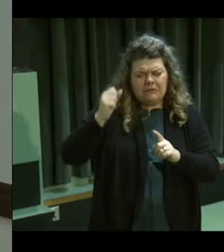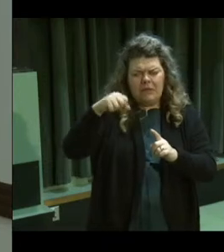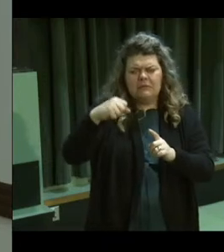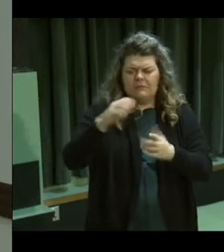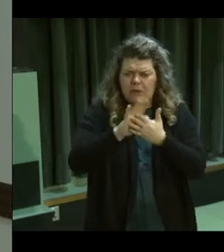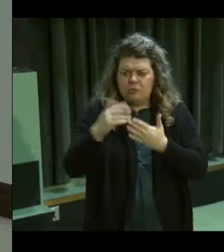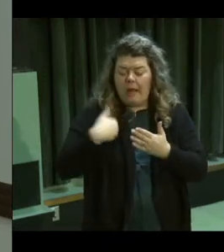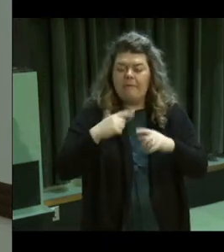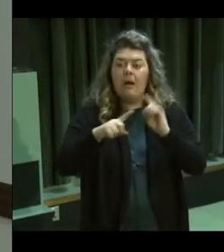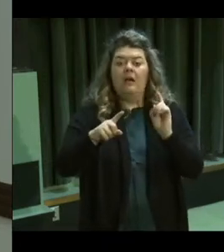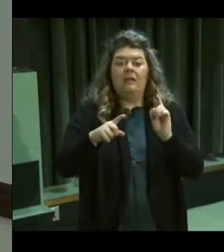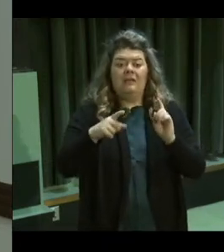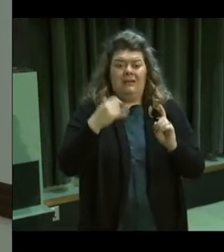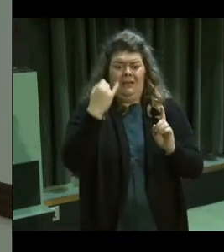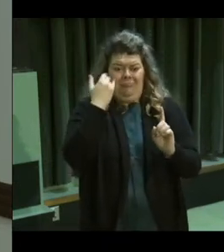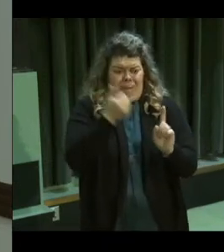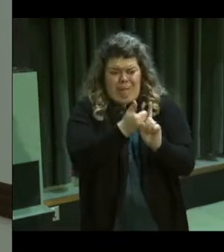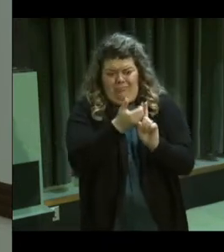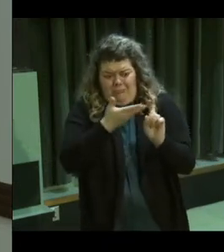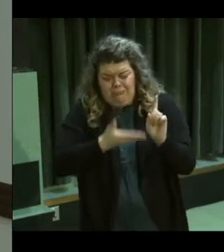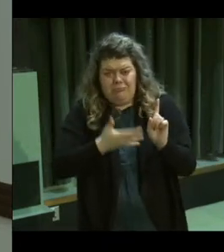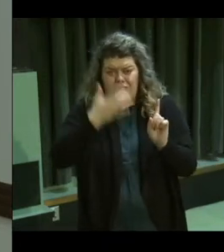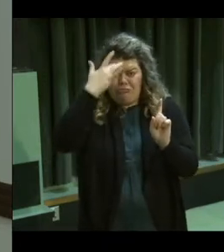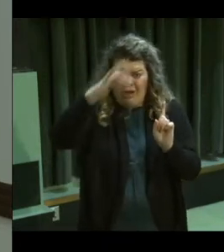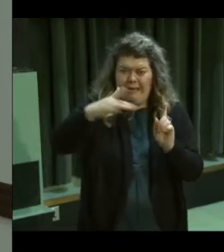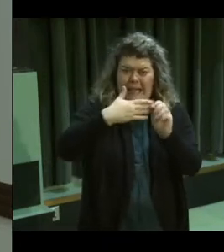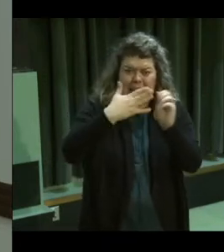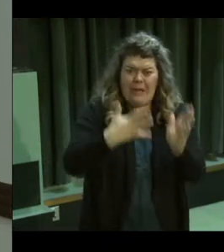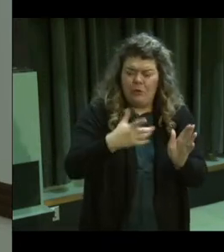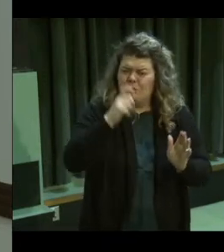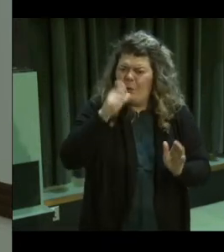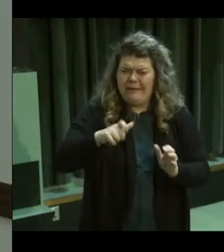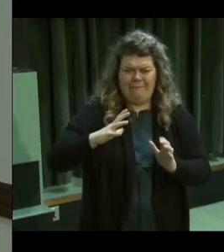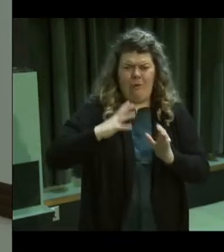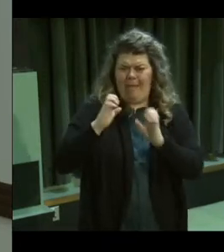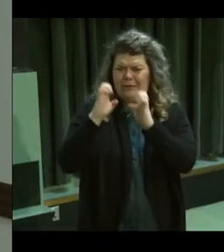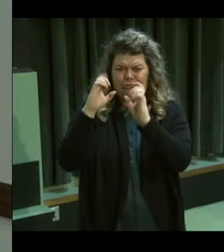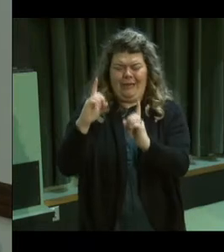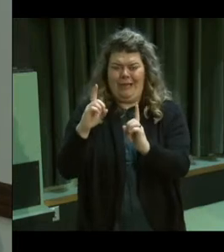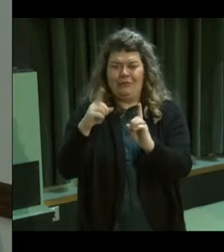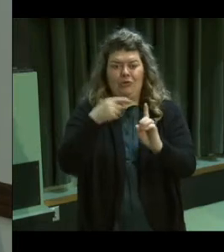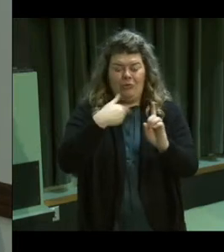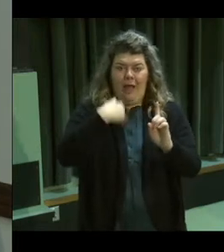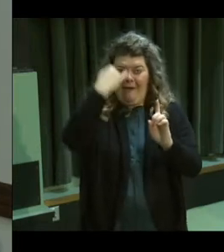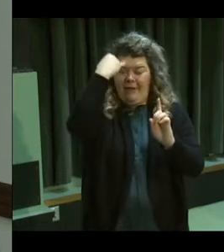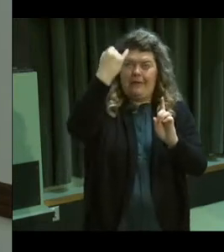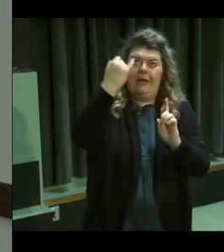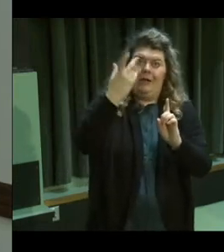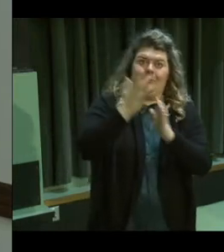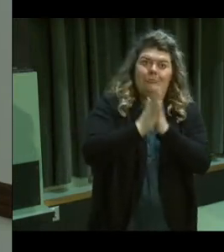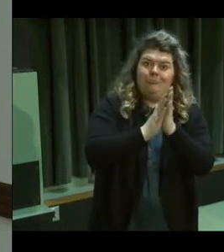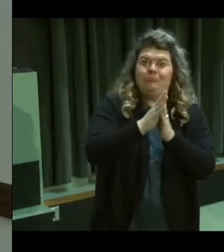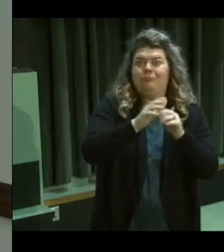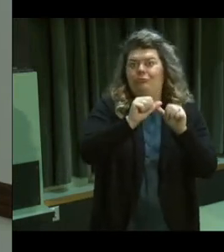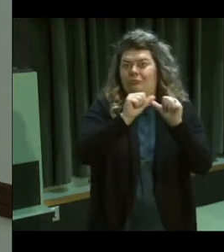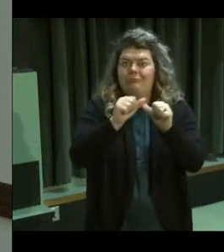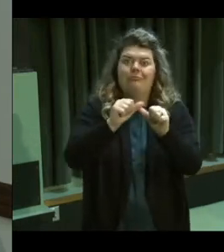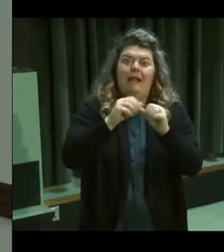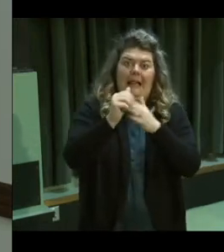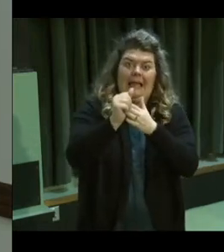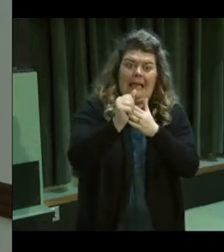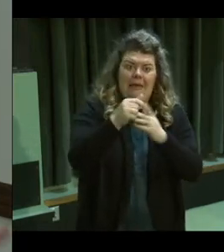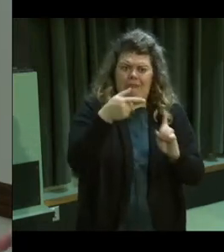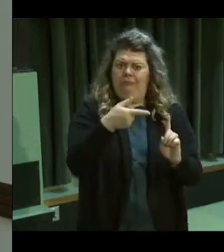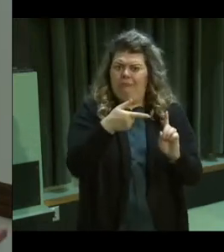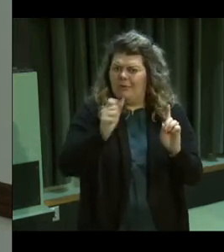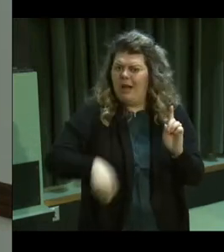education to be a brilliant and,